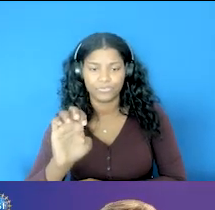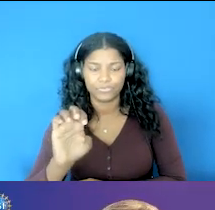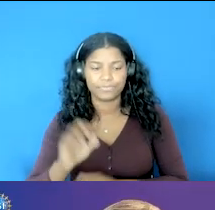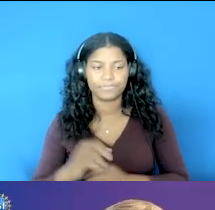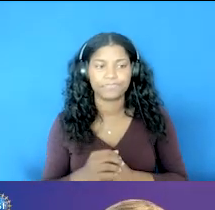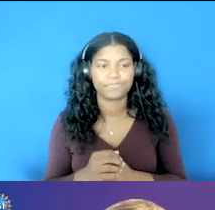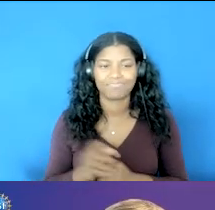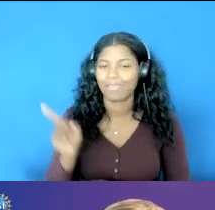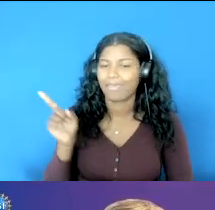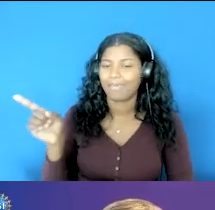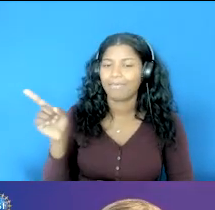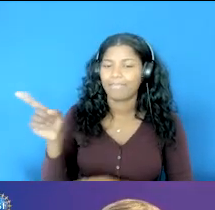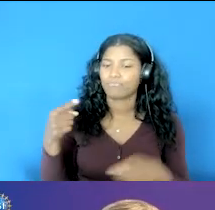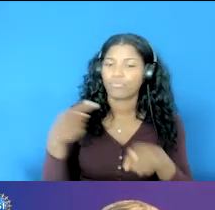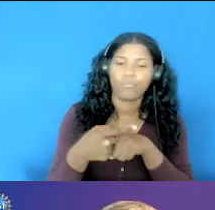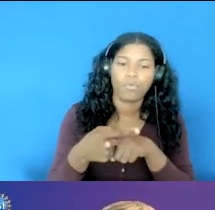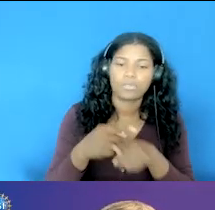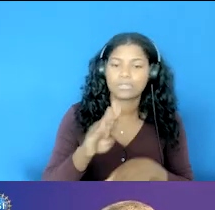This is a cross BIO program that partners with NIH.